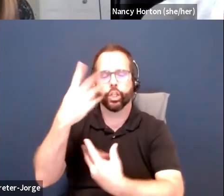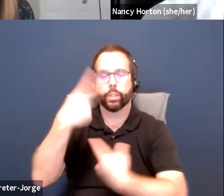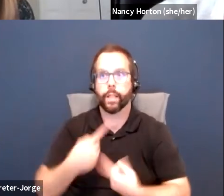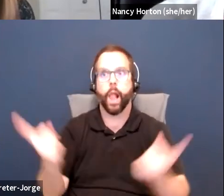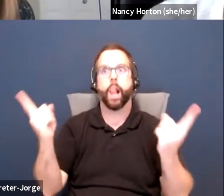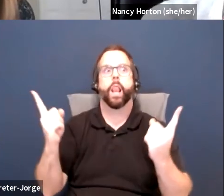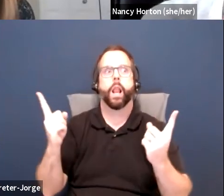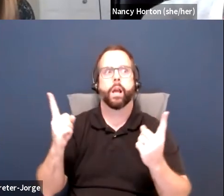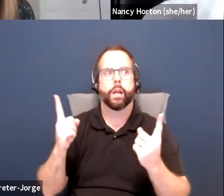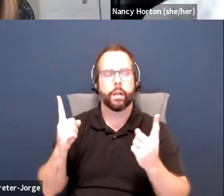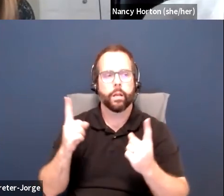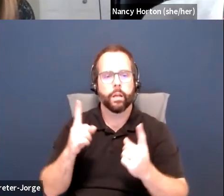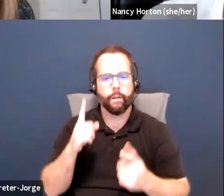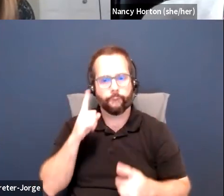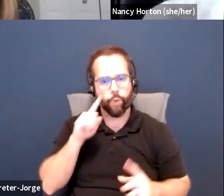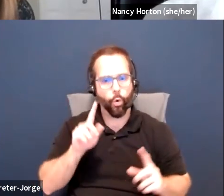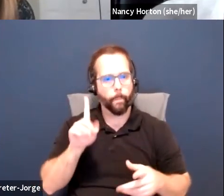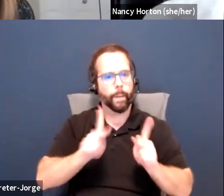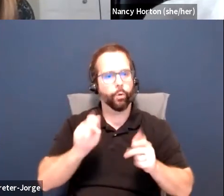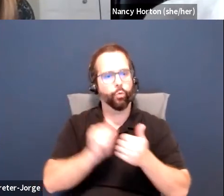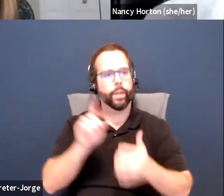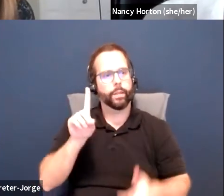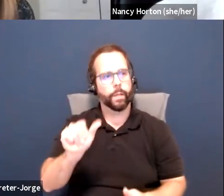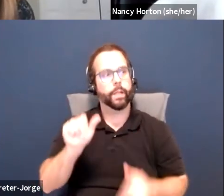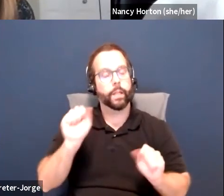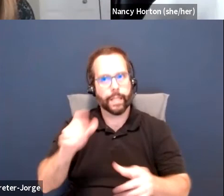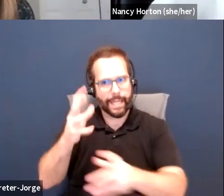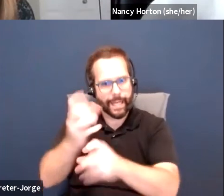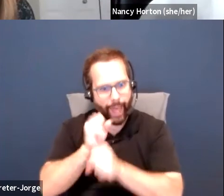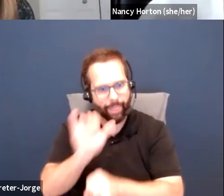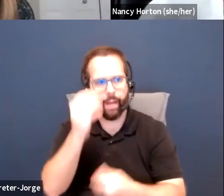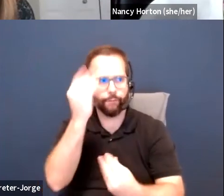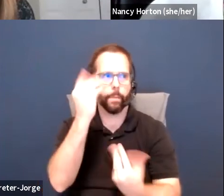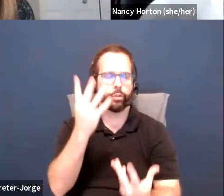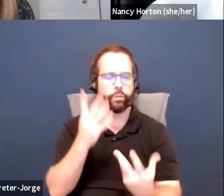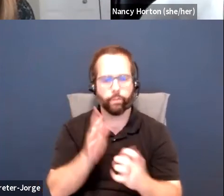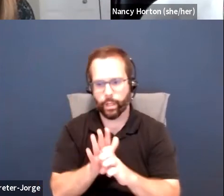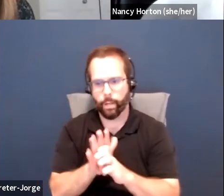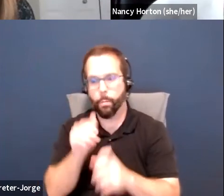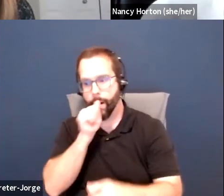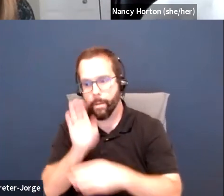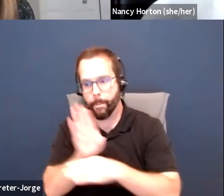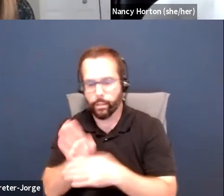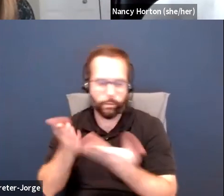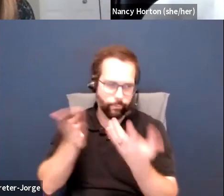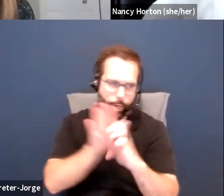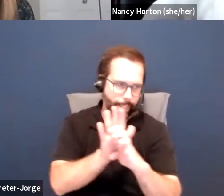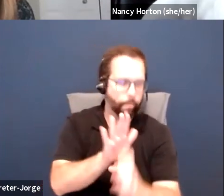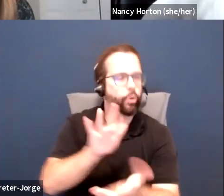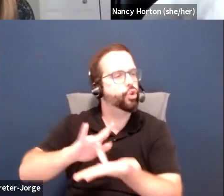getting information is going to be really important for people to, you know, to be able to get that information. As we know, a lot of